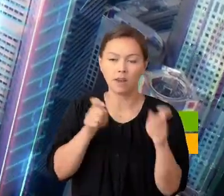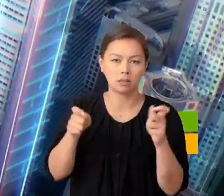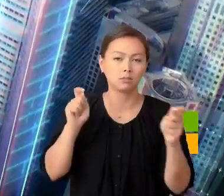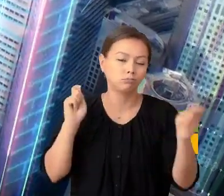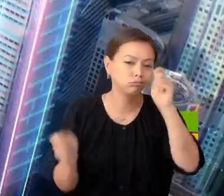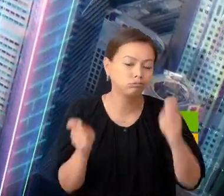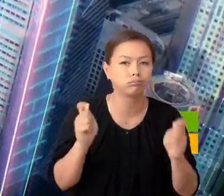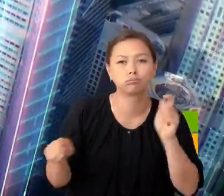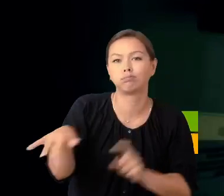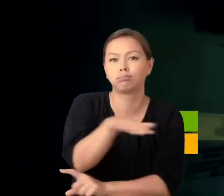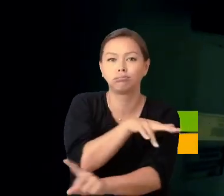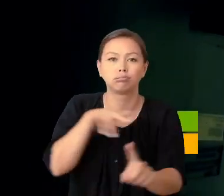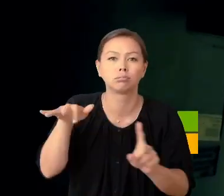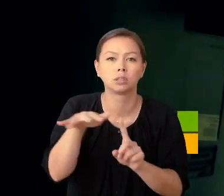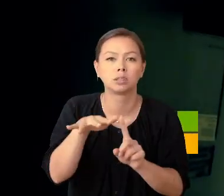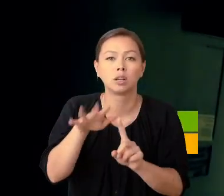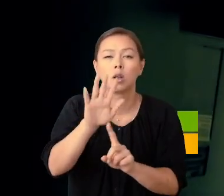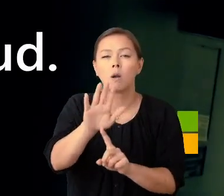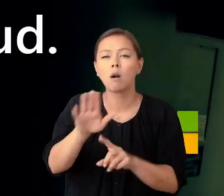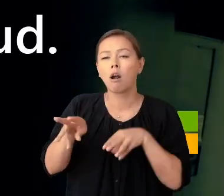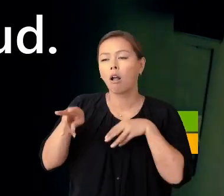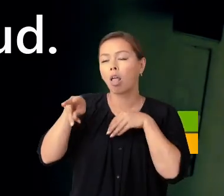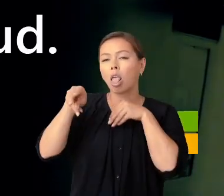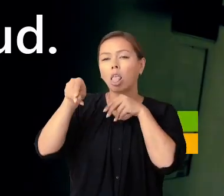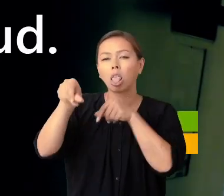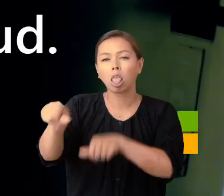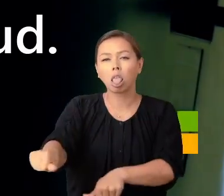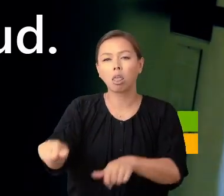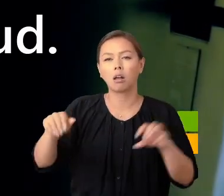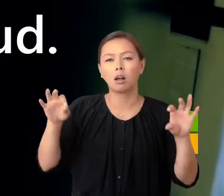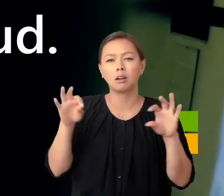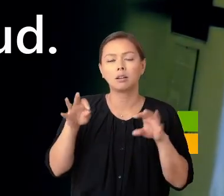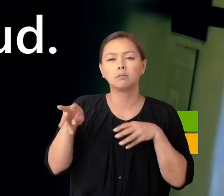world. It's time to migrate from your costly, inefficient on-premises